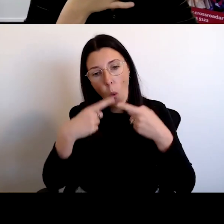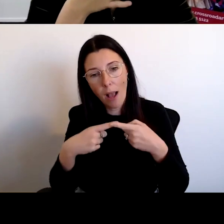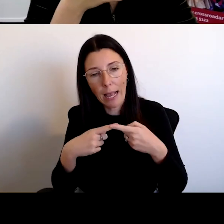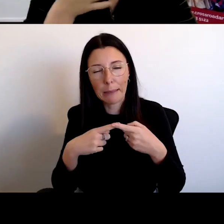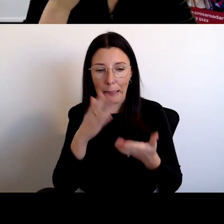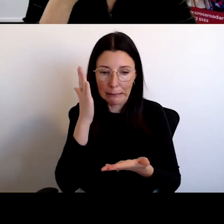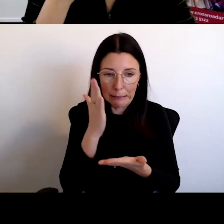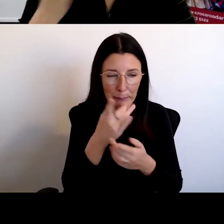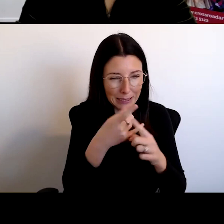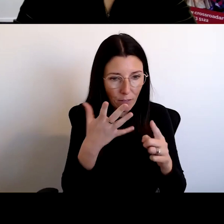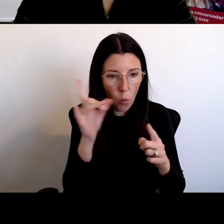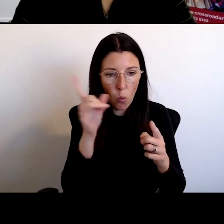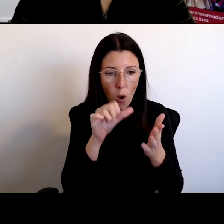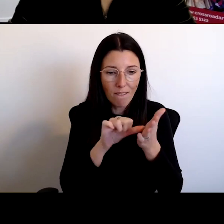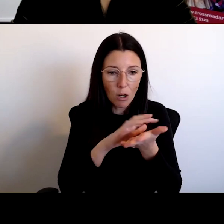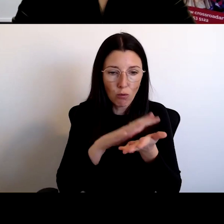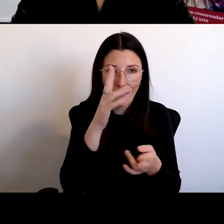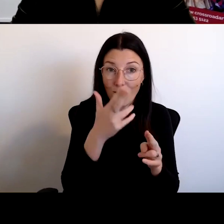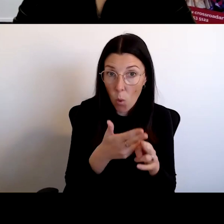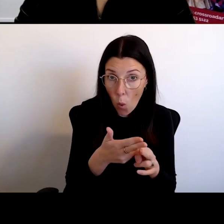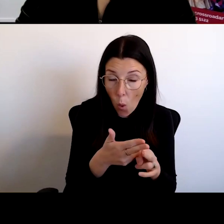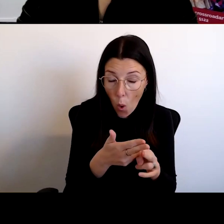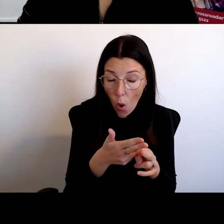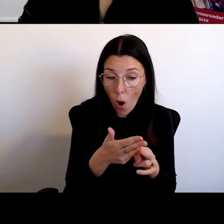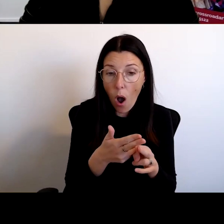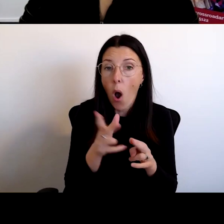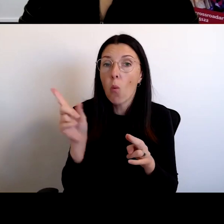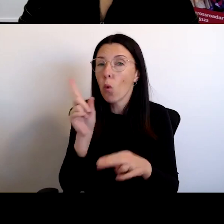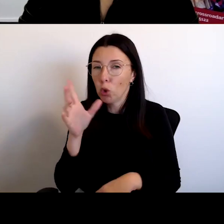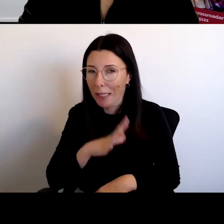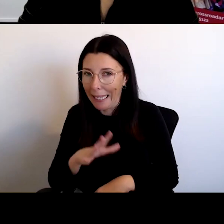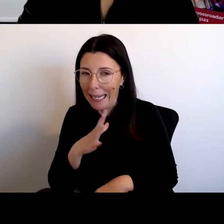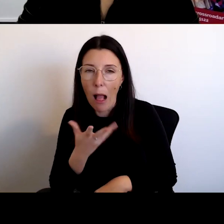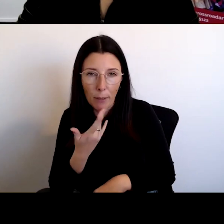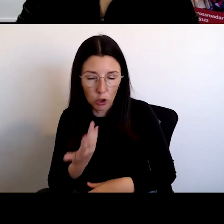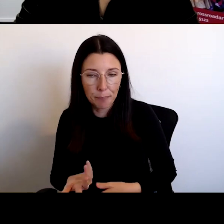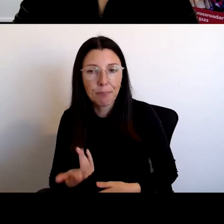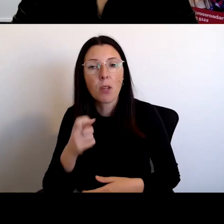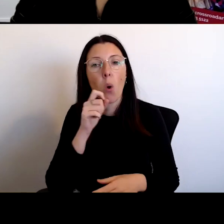Autumn, we might stay with you. If you might want to just expand on your approach to framing